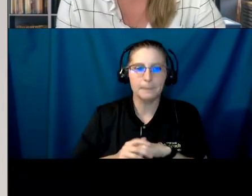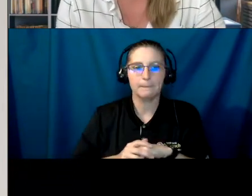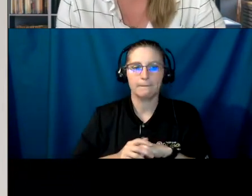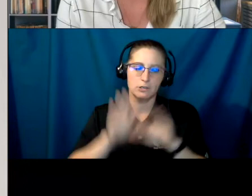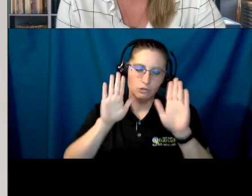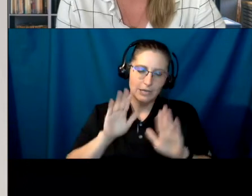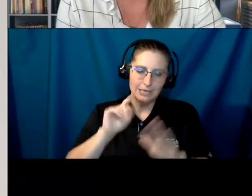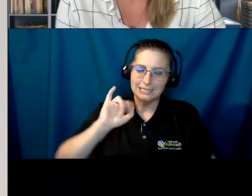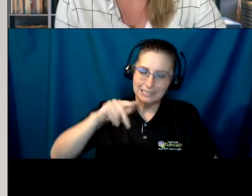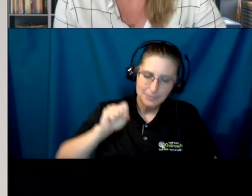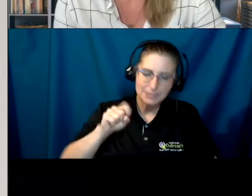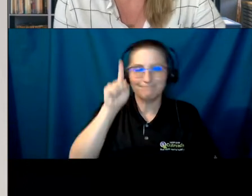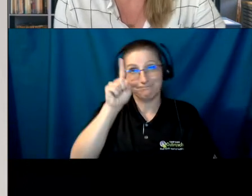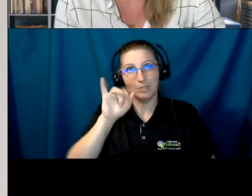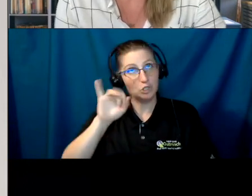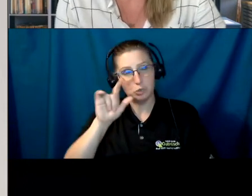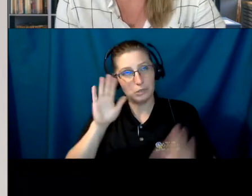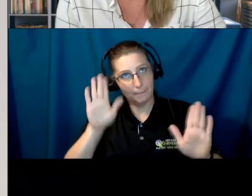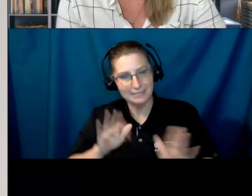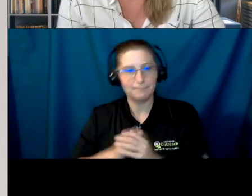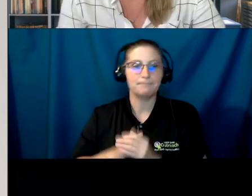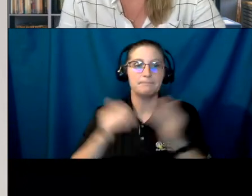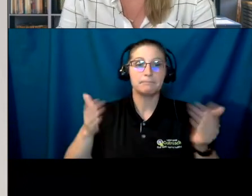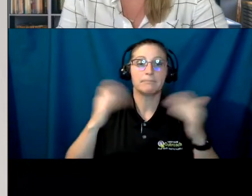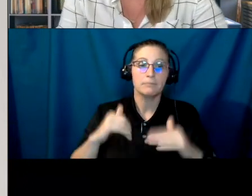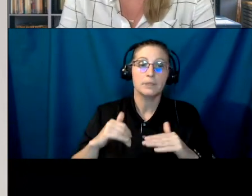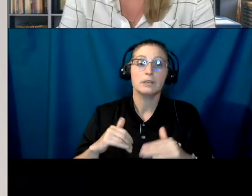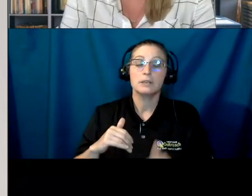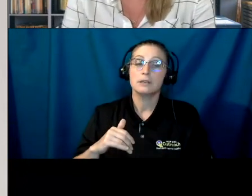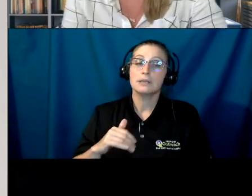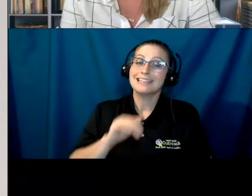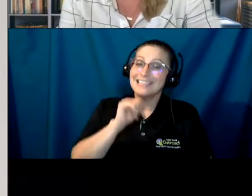stuff Julie's amazing. And formally as peers engage with each other in class and other